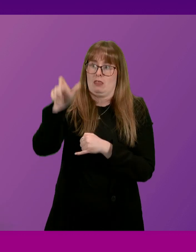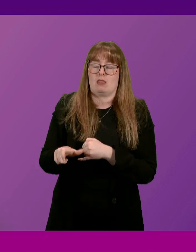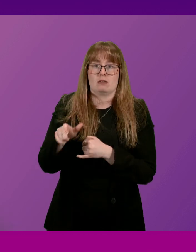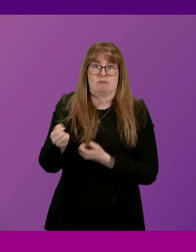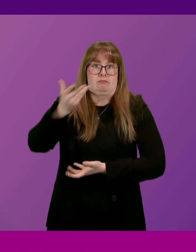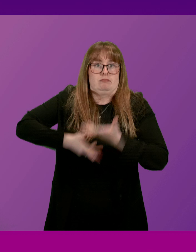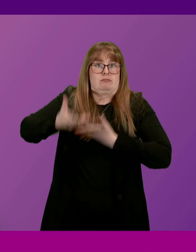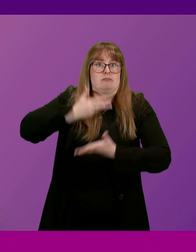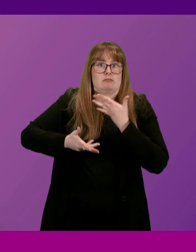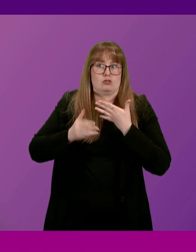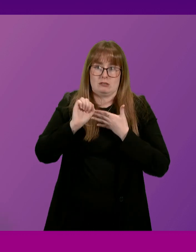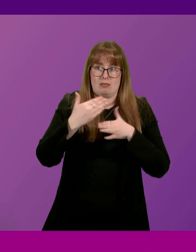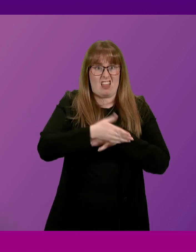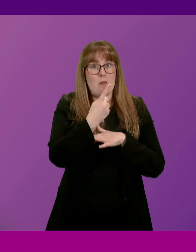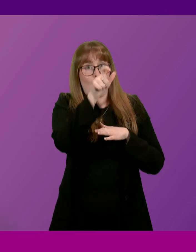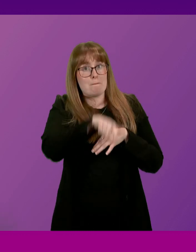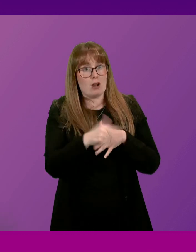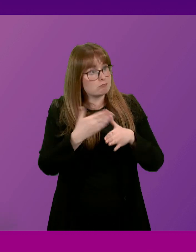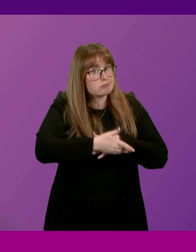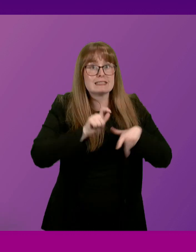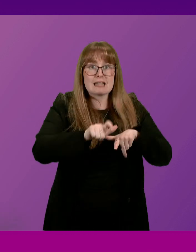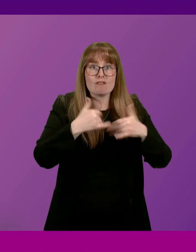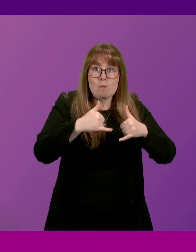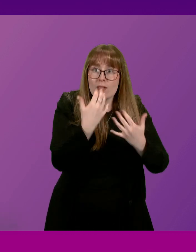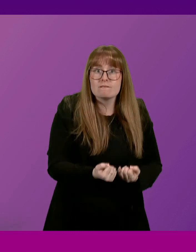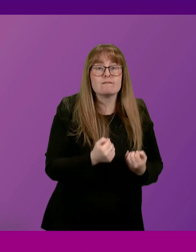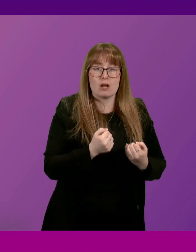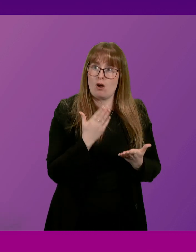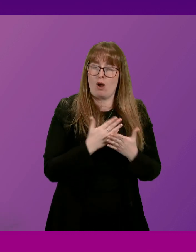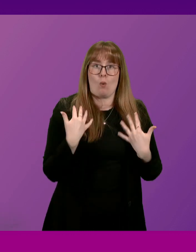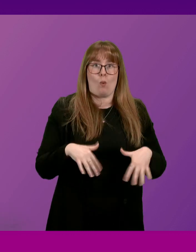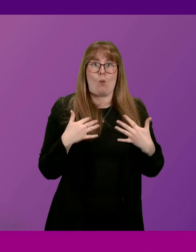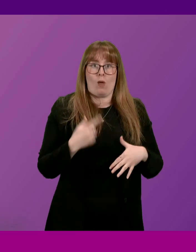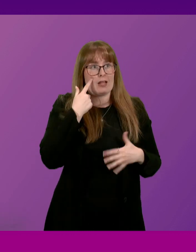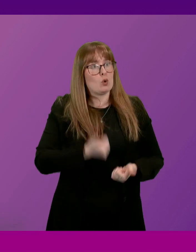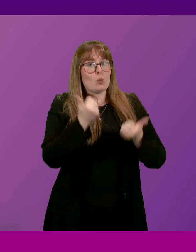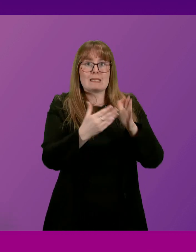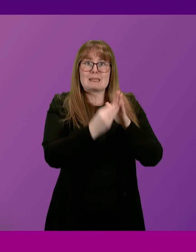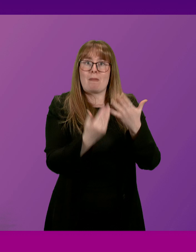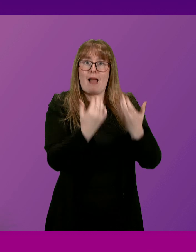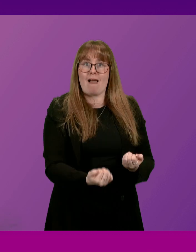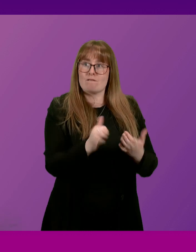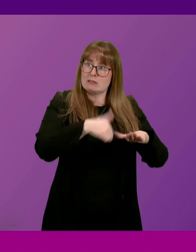efforts that he has made to keep himself fit and healthy. That is a good example to set.